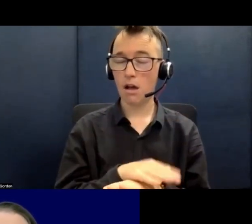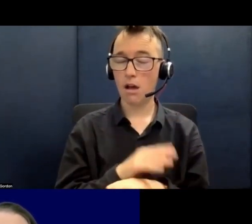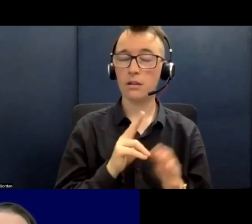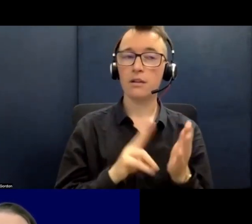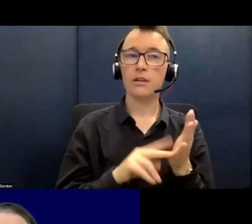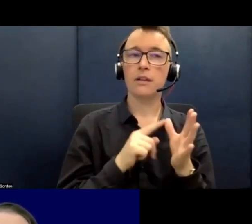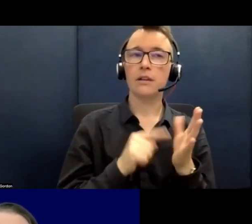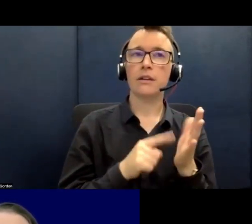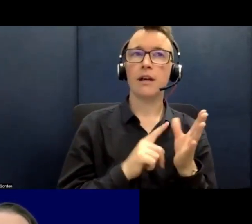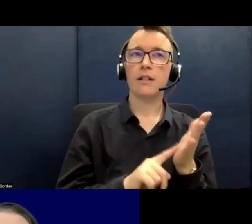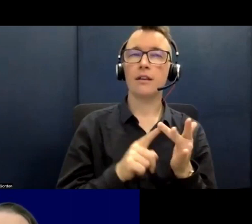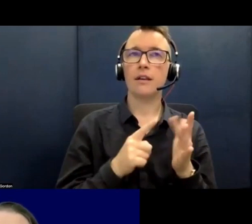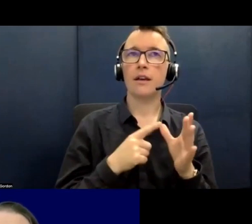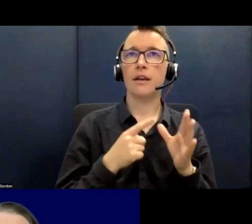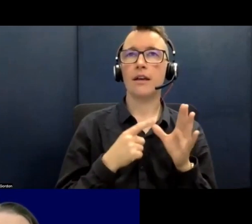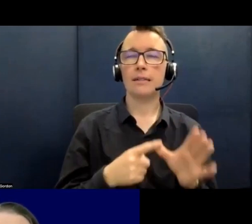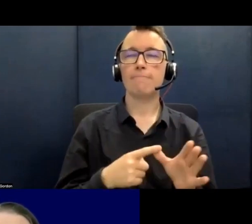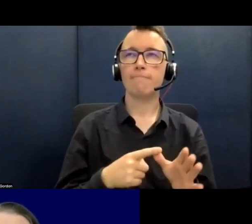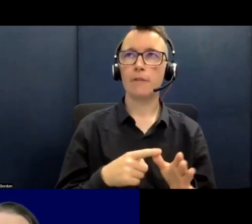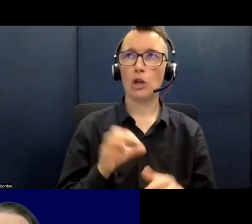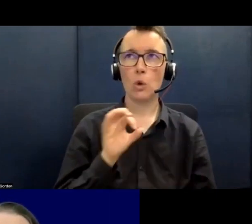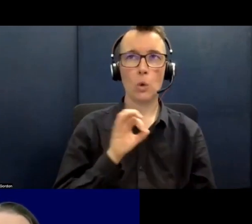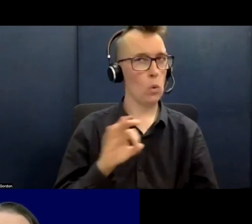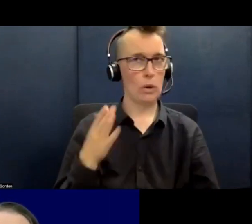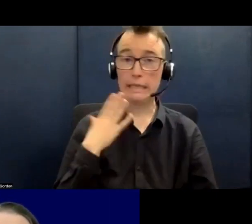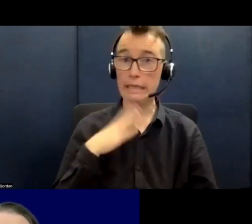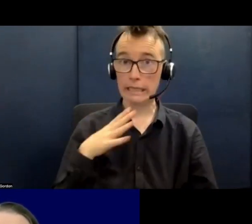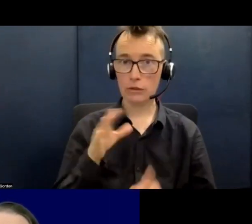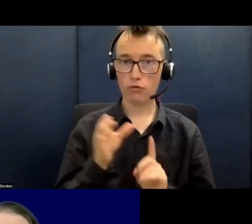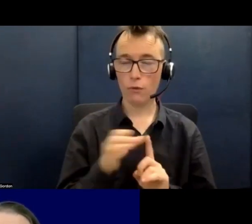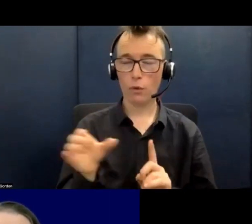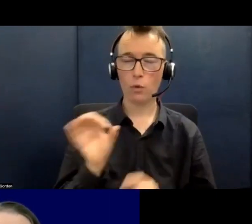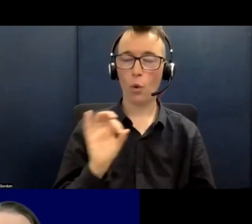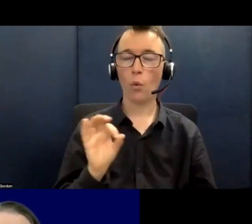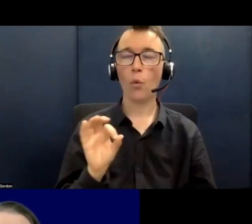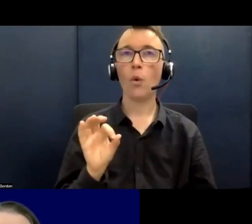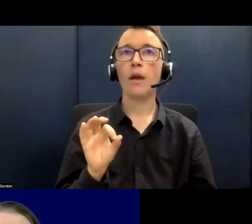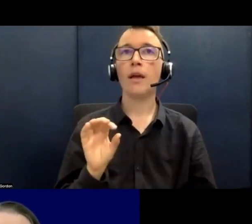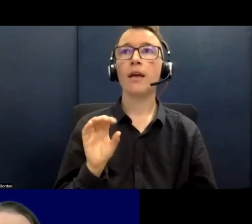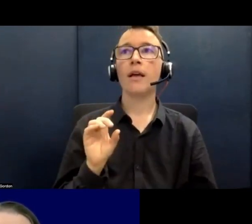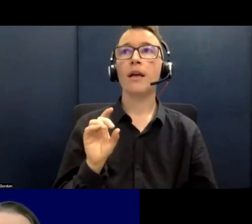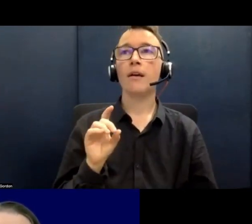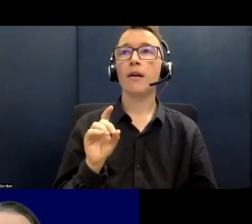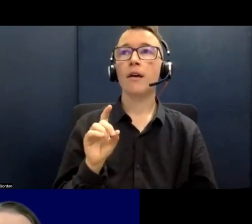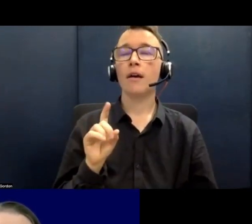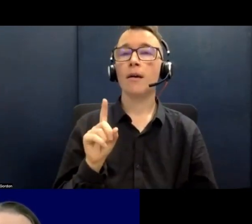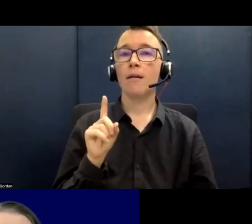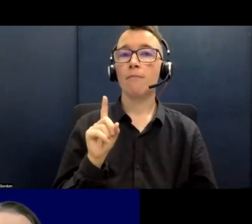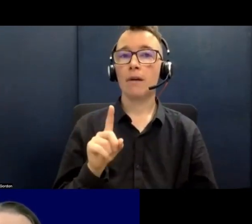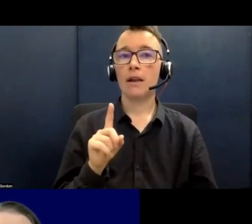pretty sure but I'm not 100% sure, that you need a referral to see a private orthoptist that doesn't